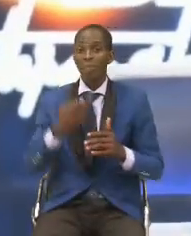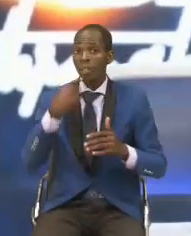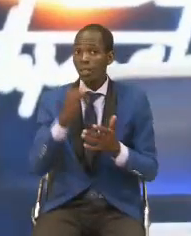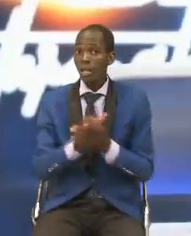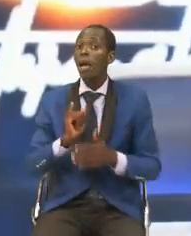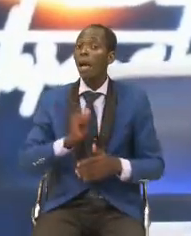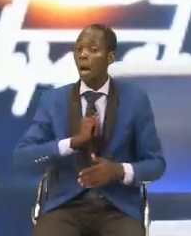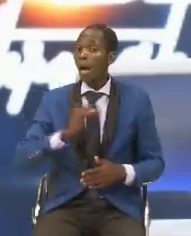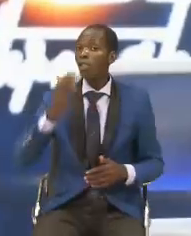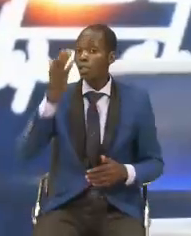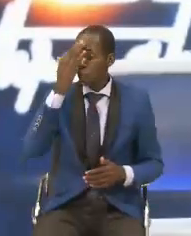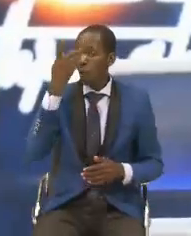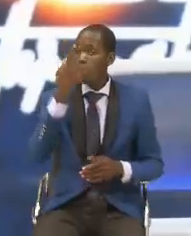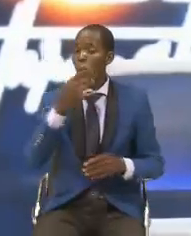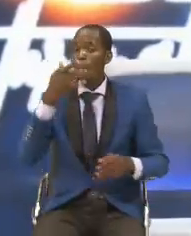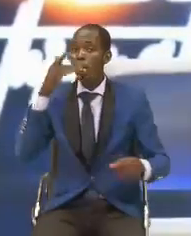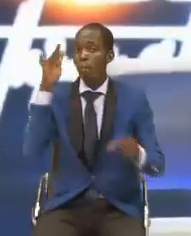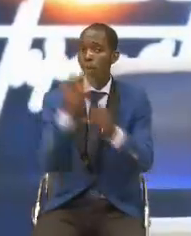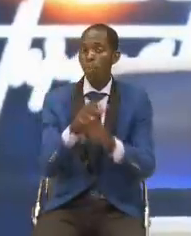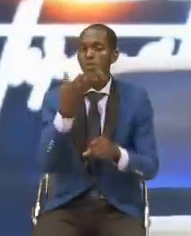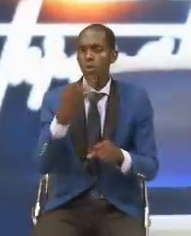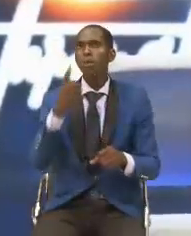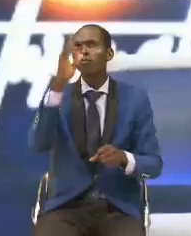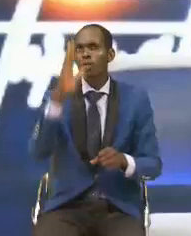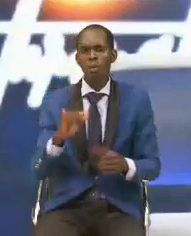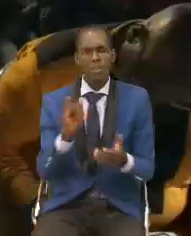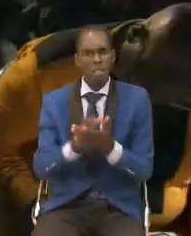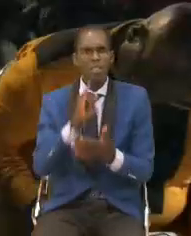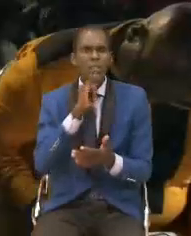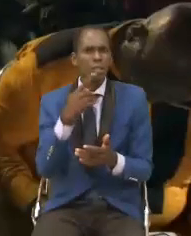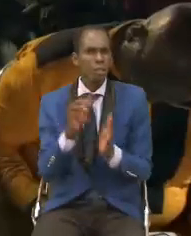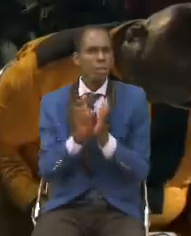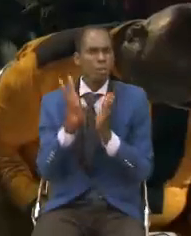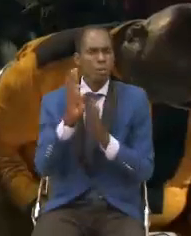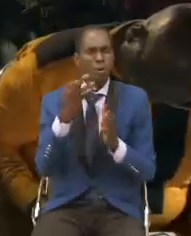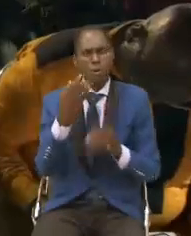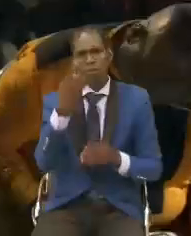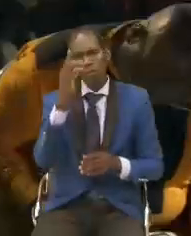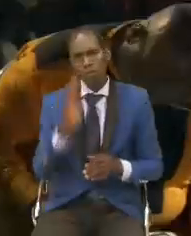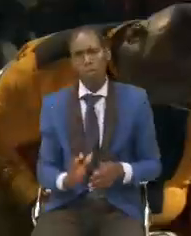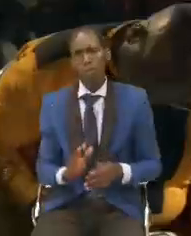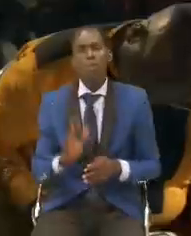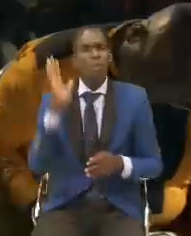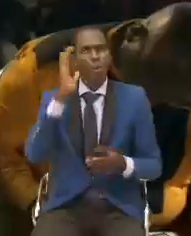according to your will he said i know the promise of god does the will of god